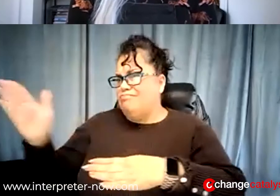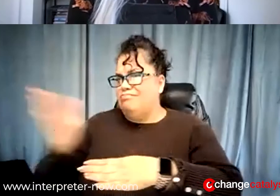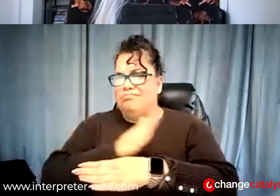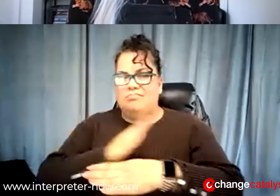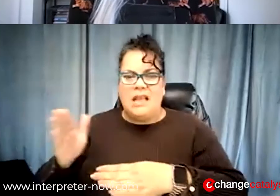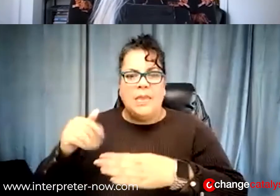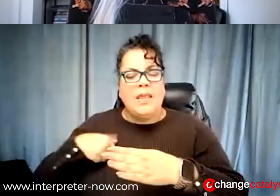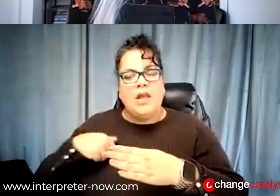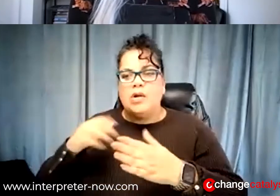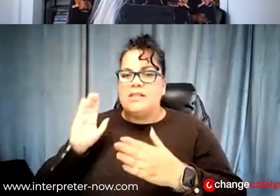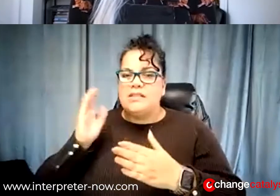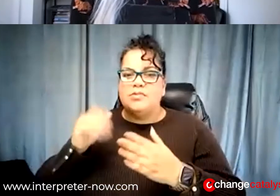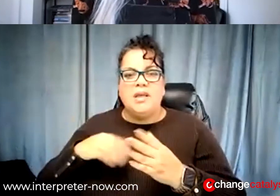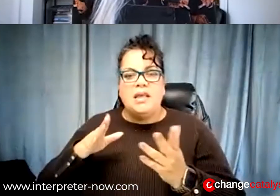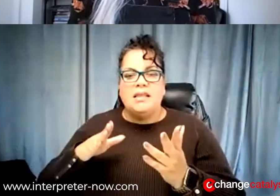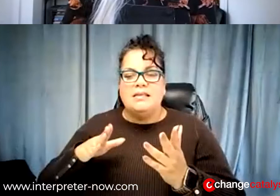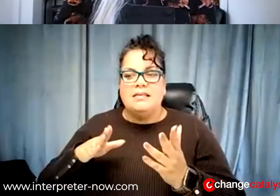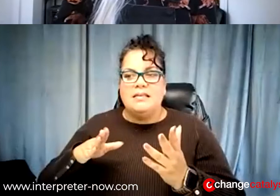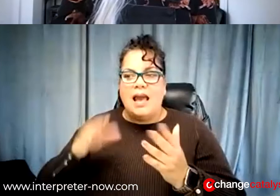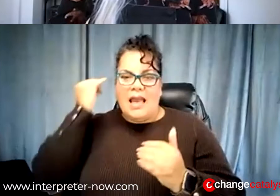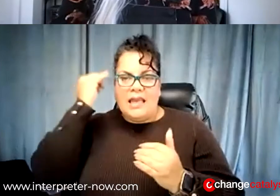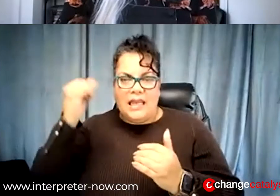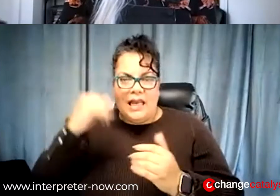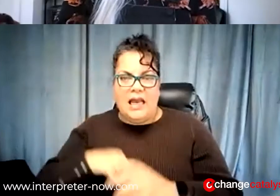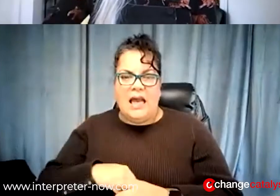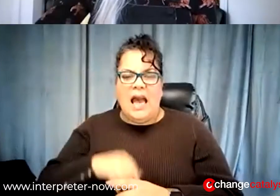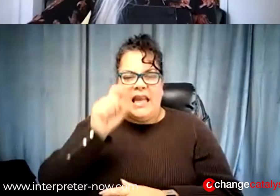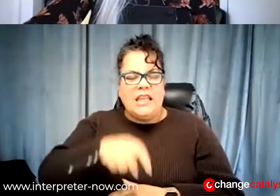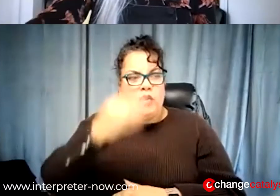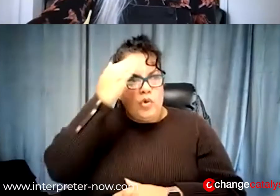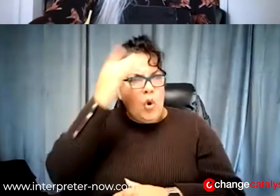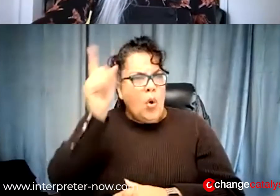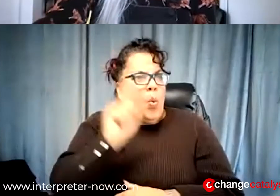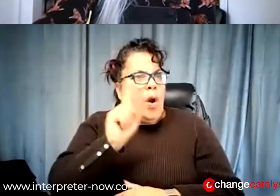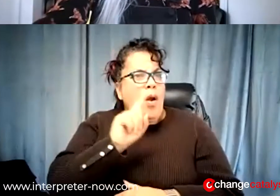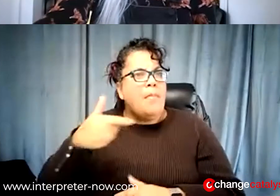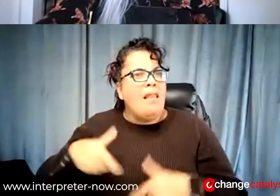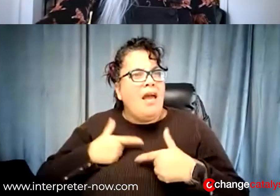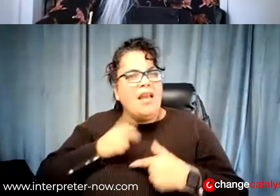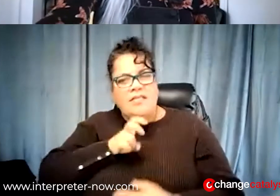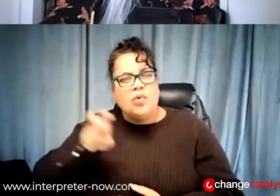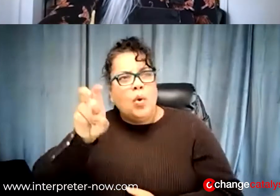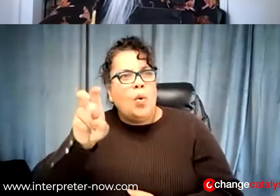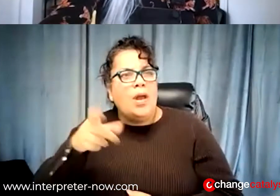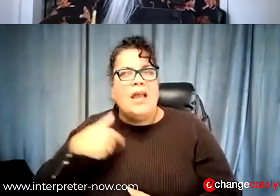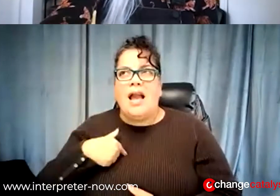be this consistent idea of like, "I need to know where I'm going and how I'm going to get there. I'm worried I'm going to get it wrong.